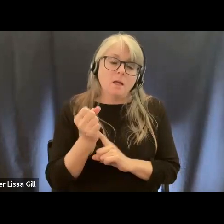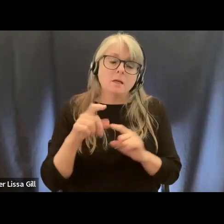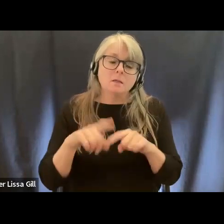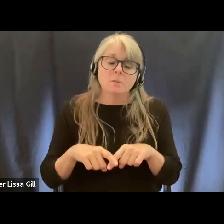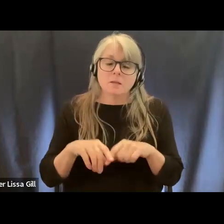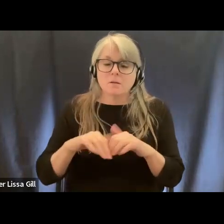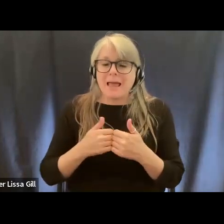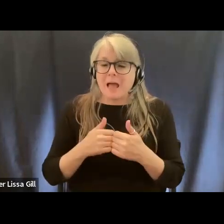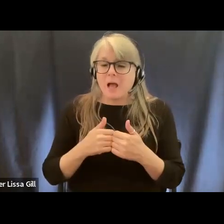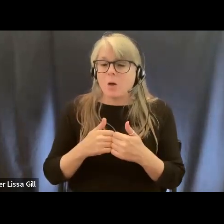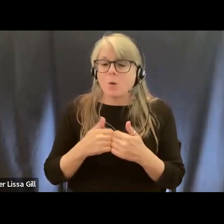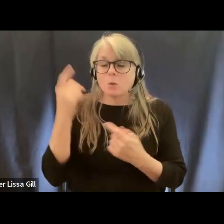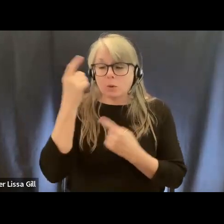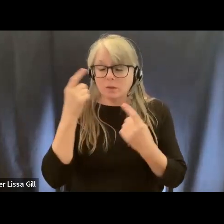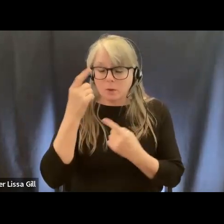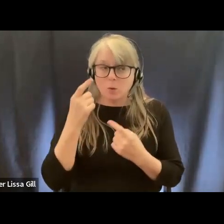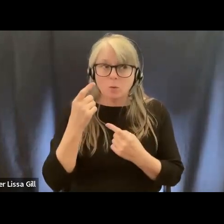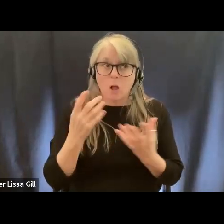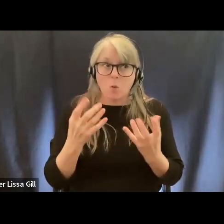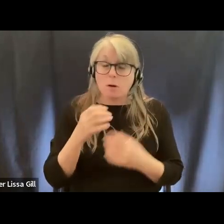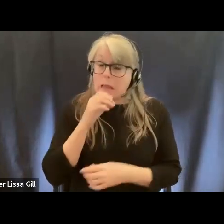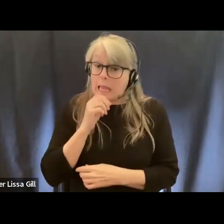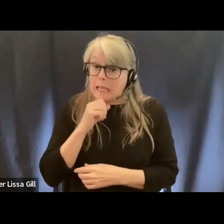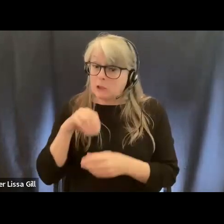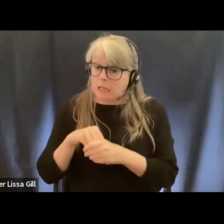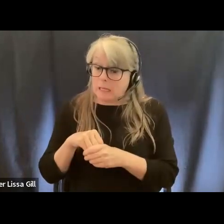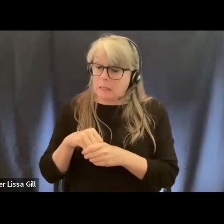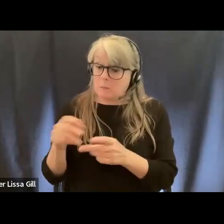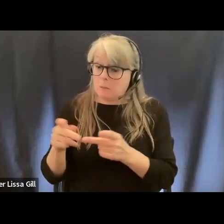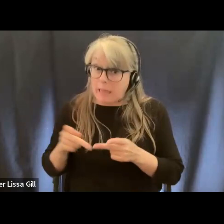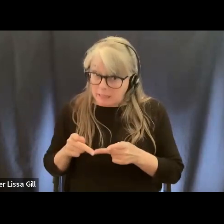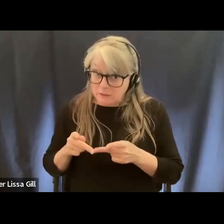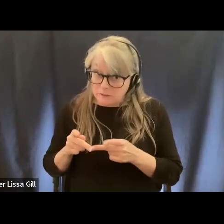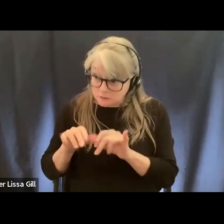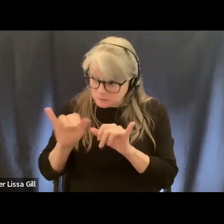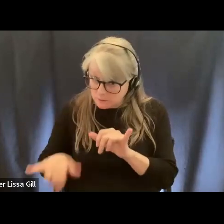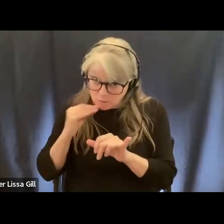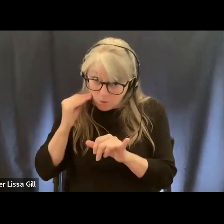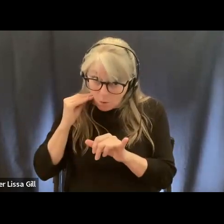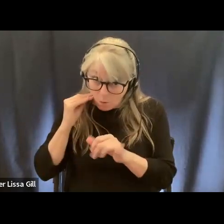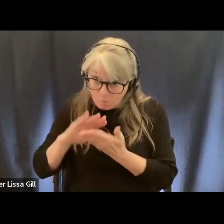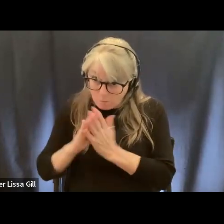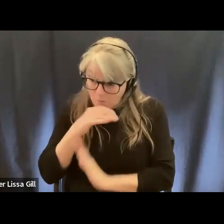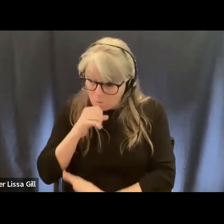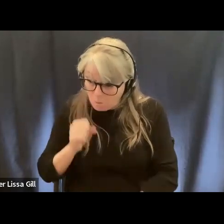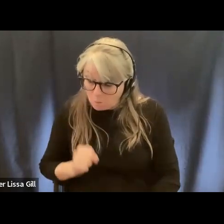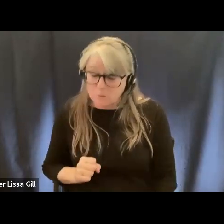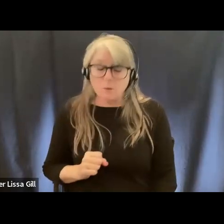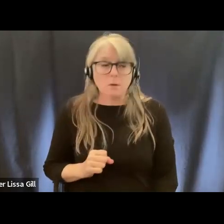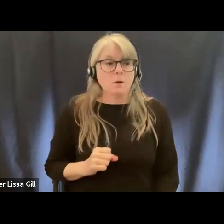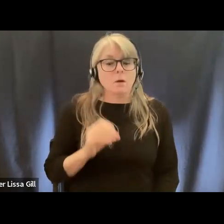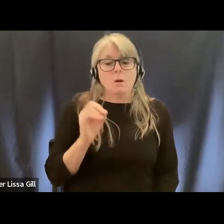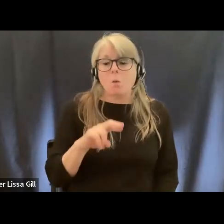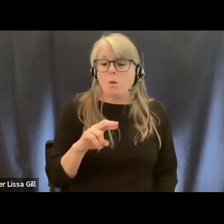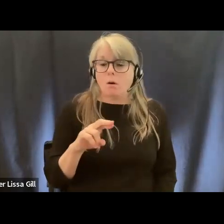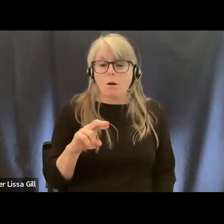Aging in place. Downsizing or even like she was speaking about Molly was talking about going into rentals.